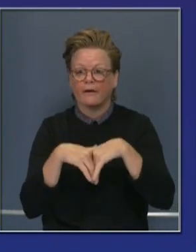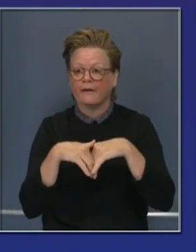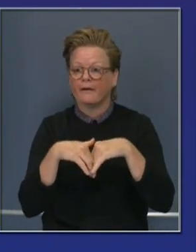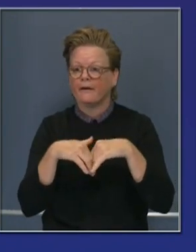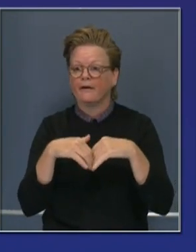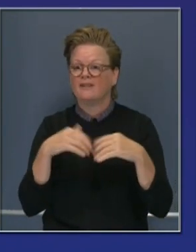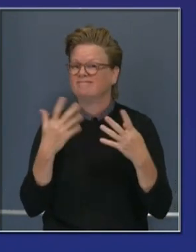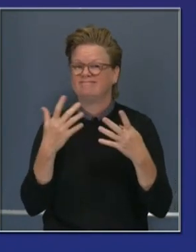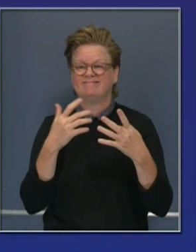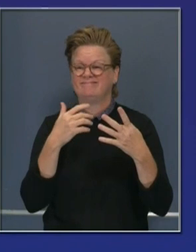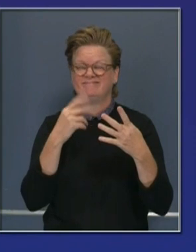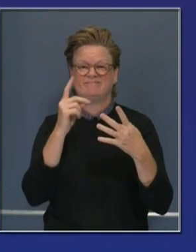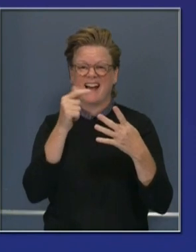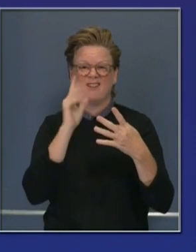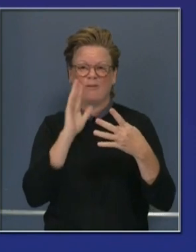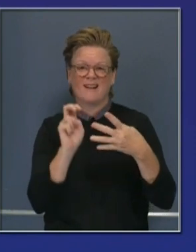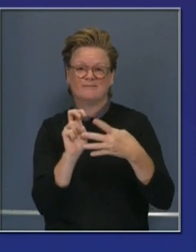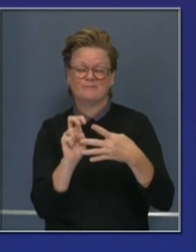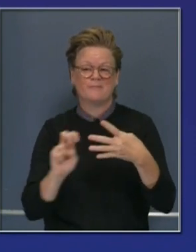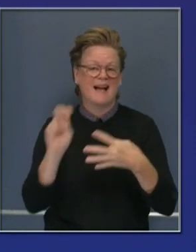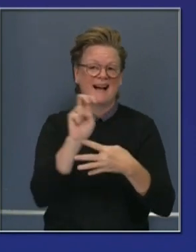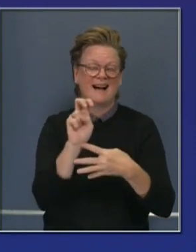AT LEAST TWO STRAIGHT WEEKS YOU